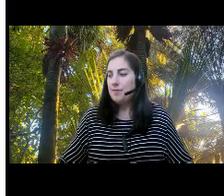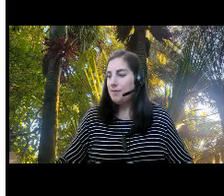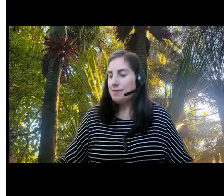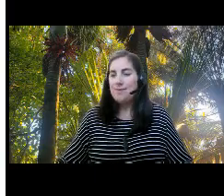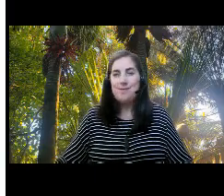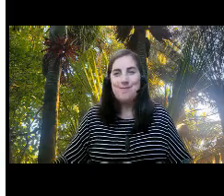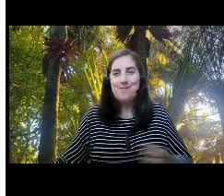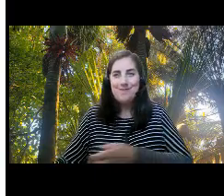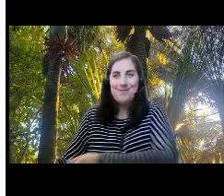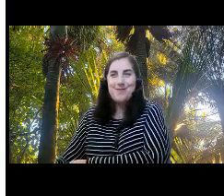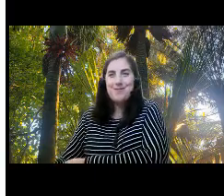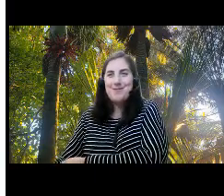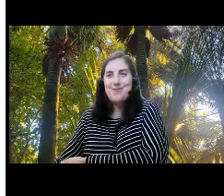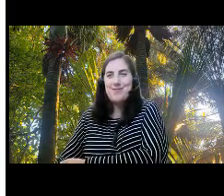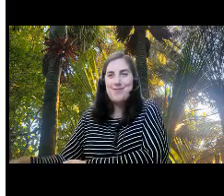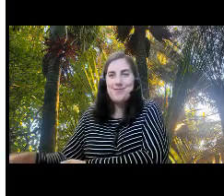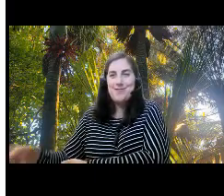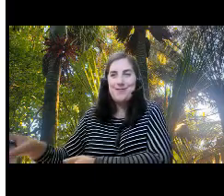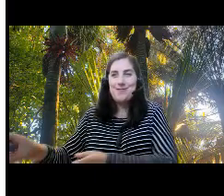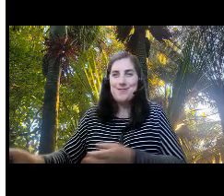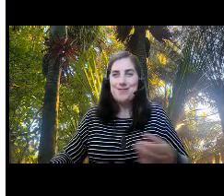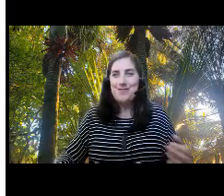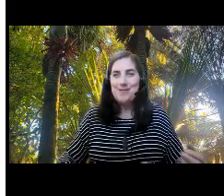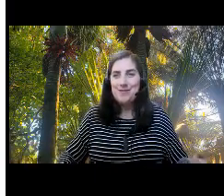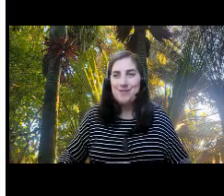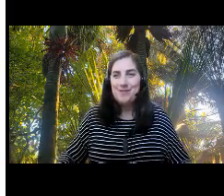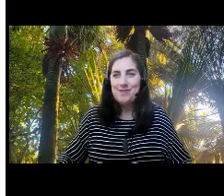So thank you for that. Do you know about him or no?